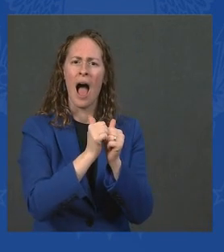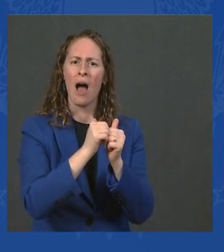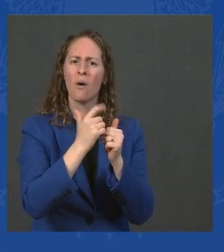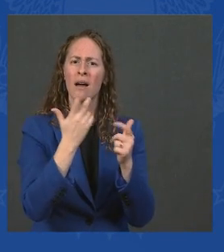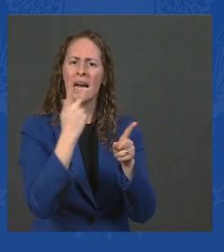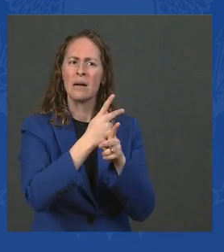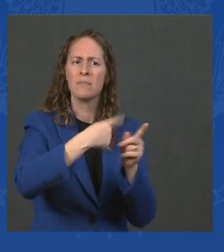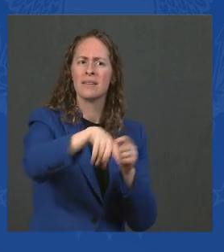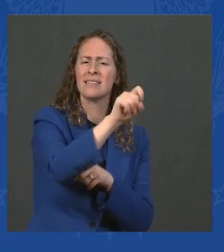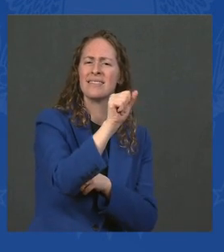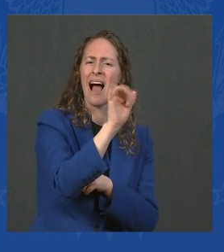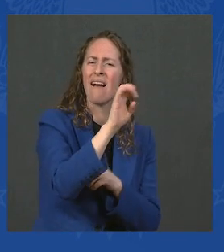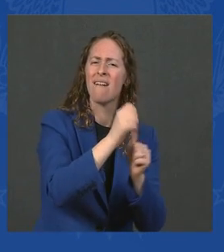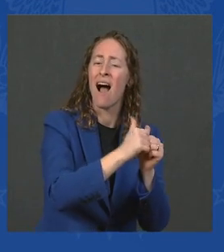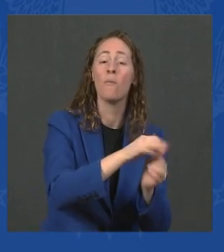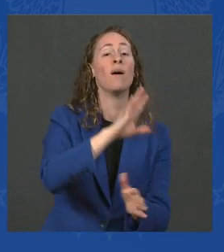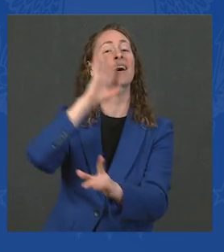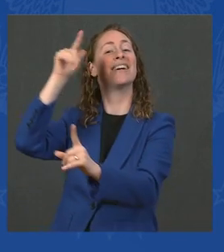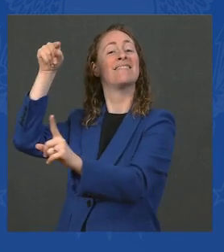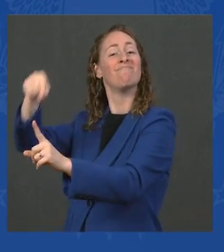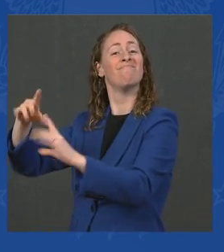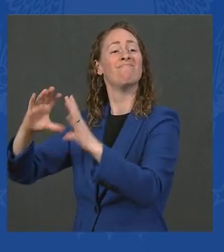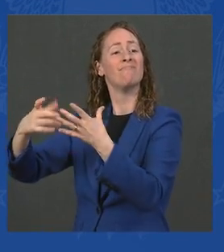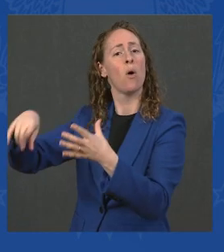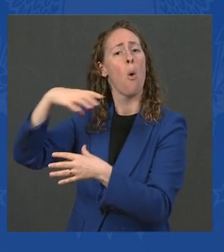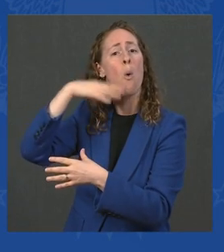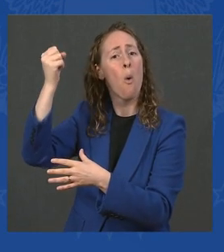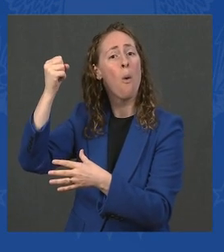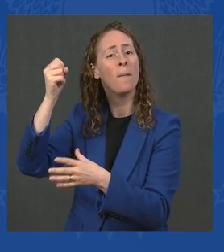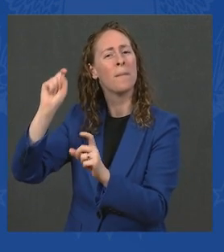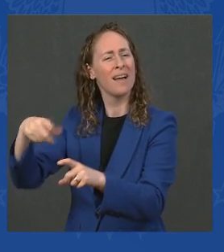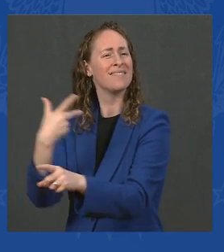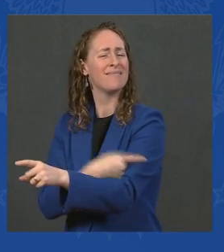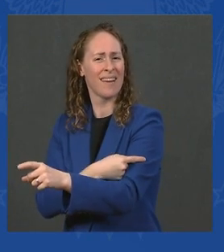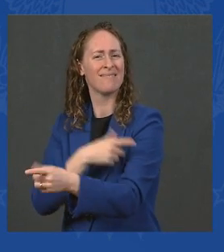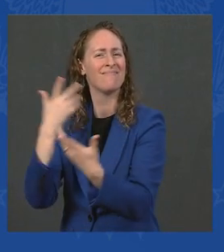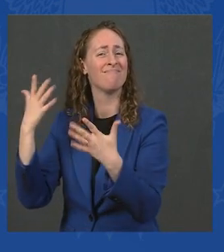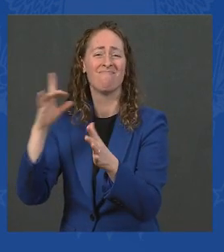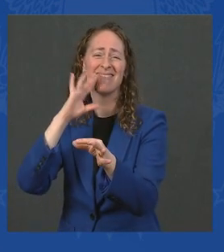Simple. Plain. Straightforward. Get them vaccinated. So, parents, get your teenagers vaccinated.